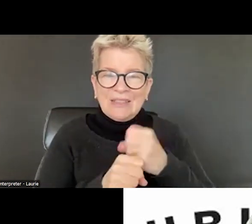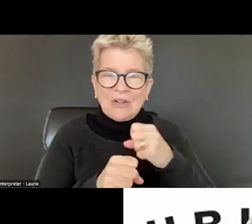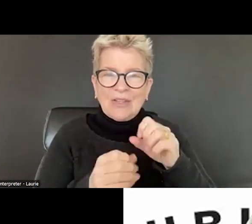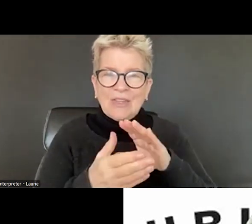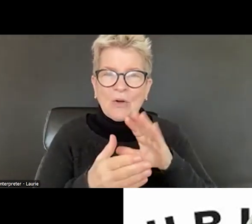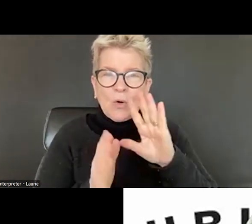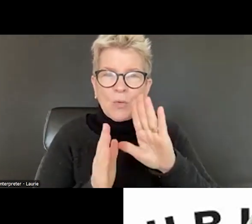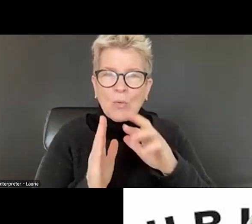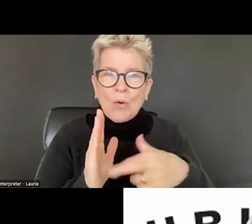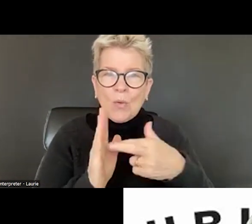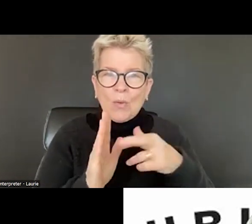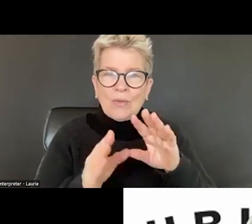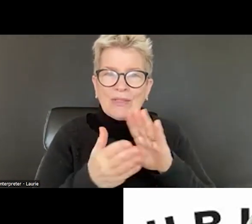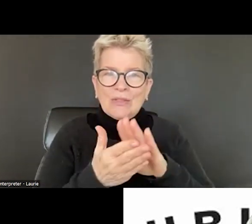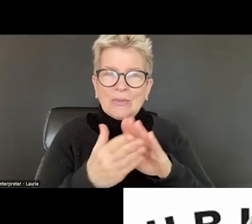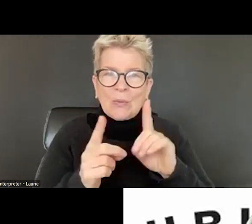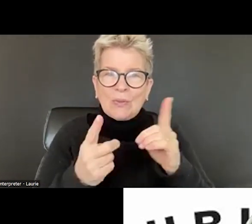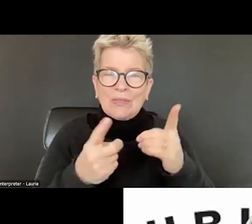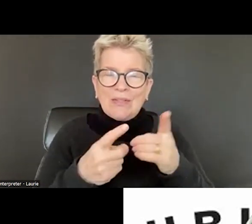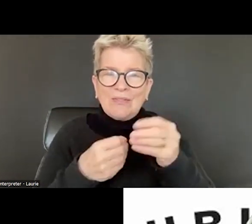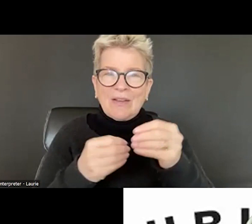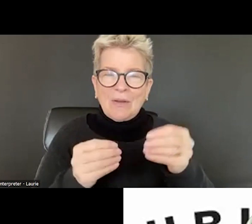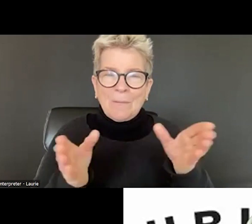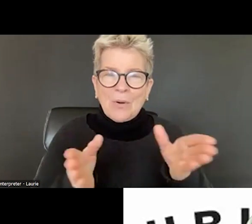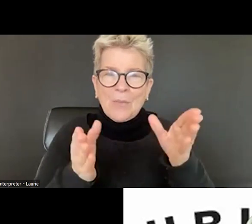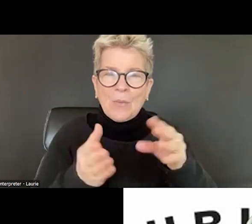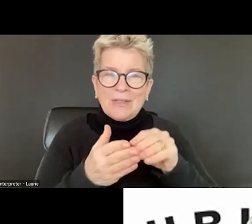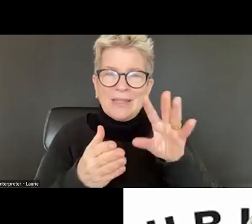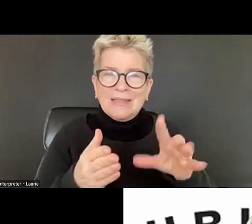Julie is dedicated to promoting success for every student and actively strives to